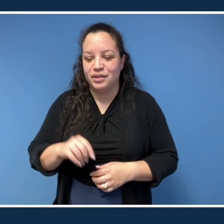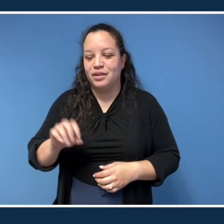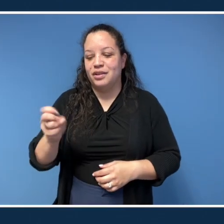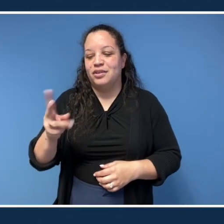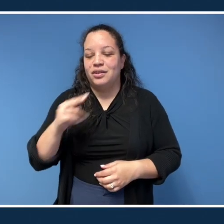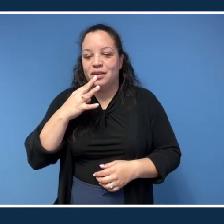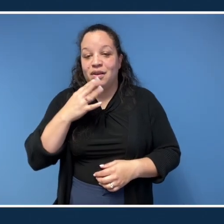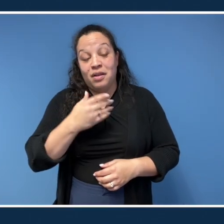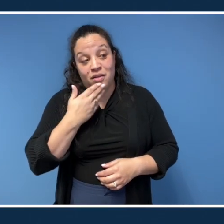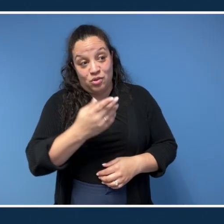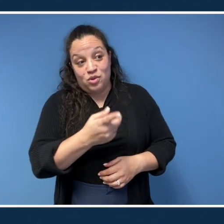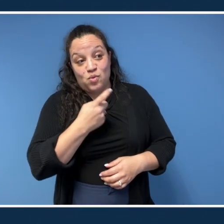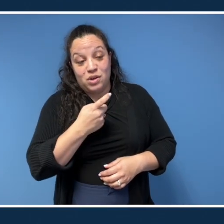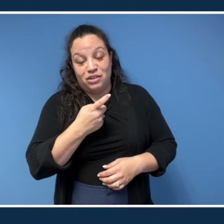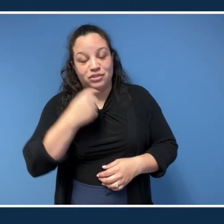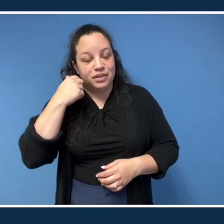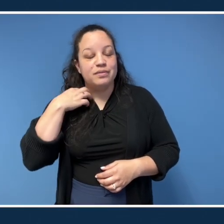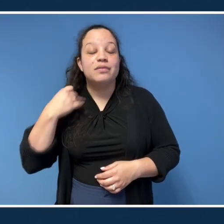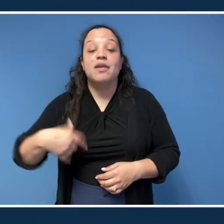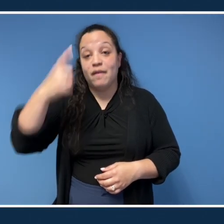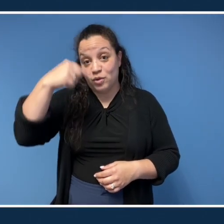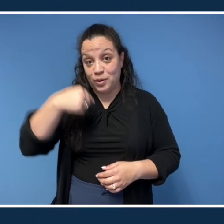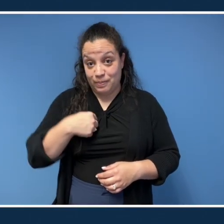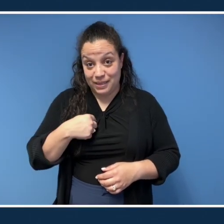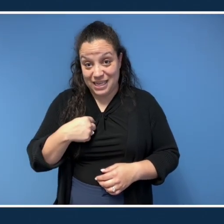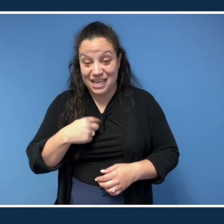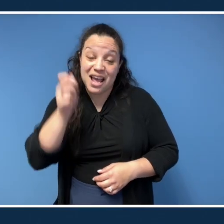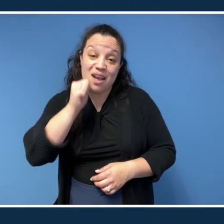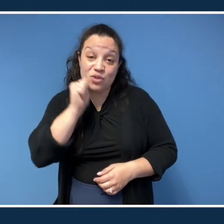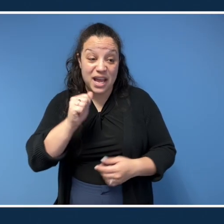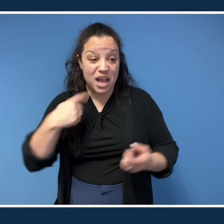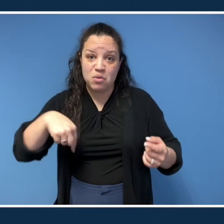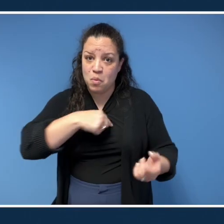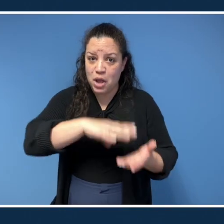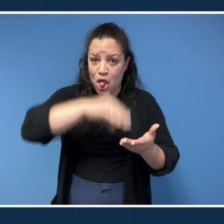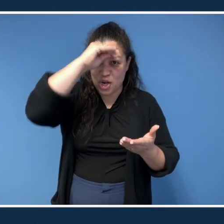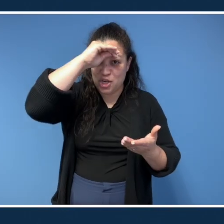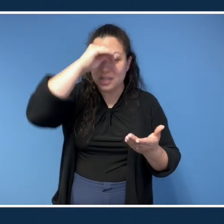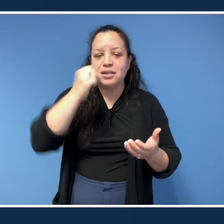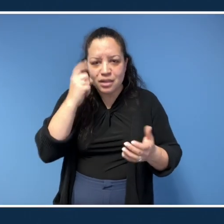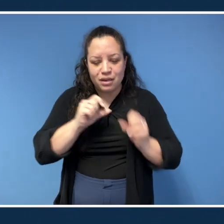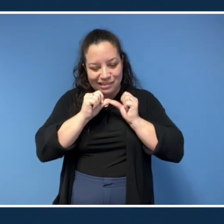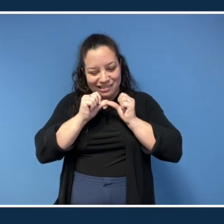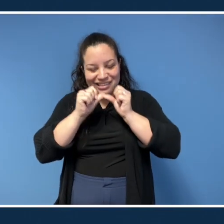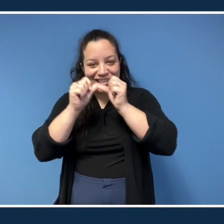frame it like this, like first of all, in terms of learning, at the end of the day, it's lifelong learning, It's continuous,